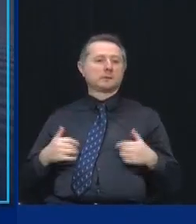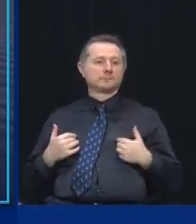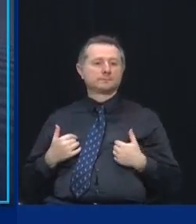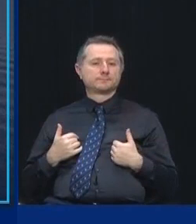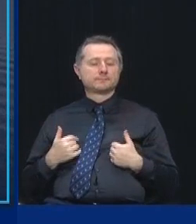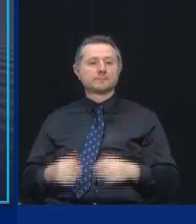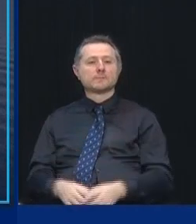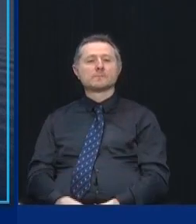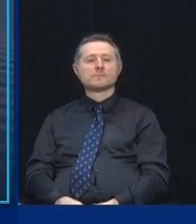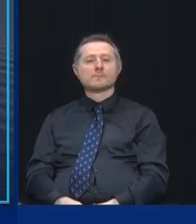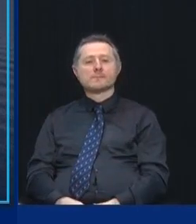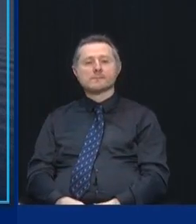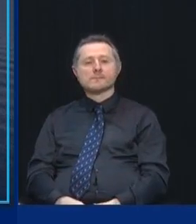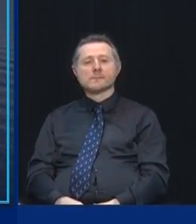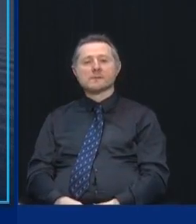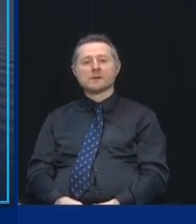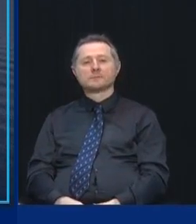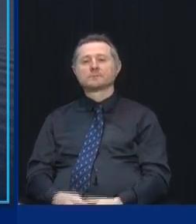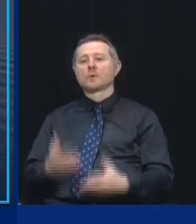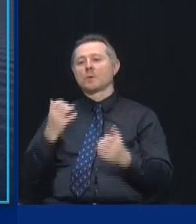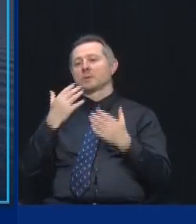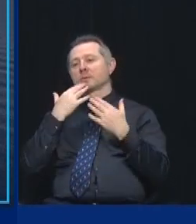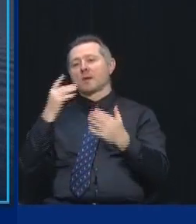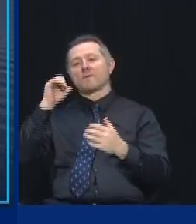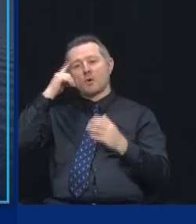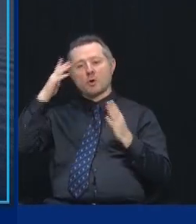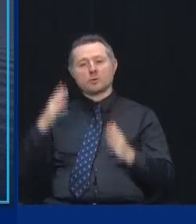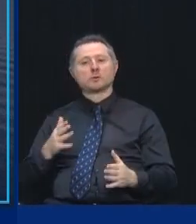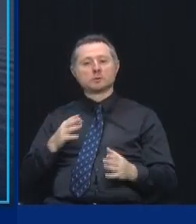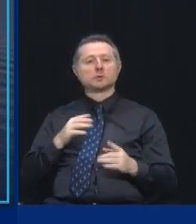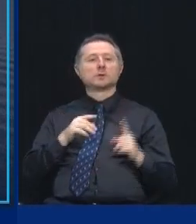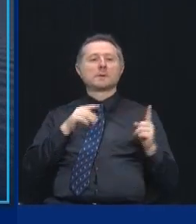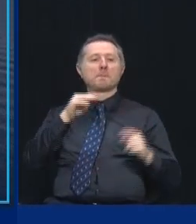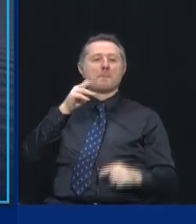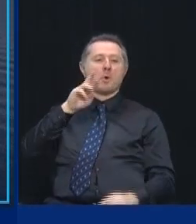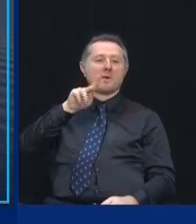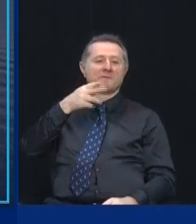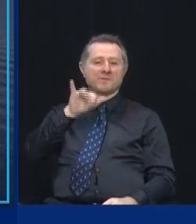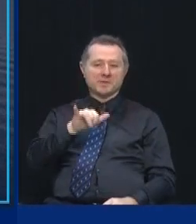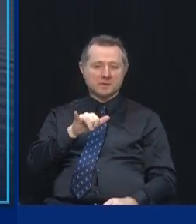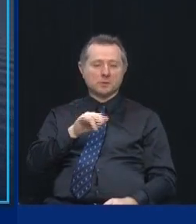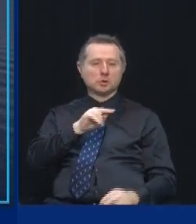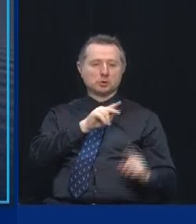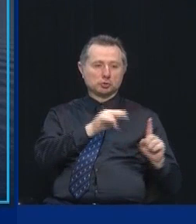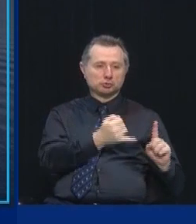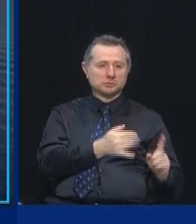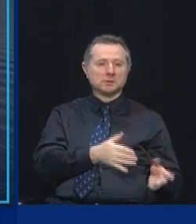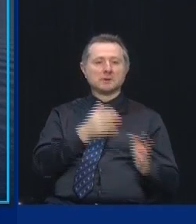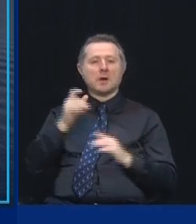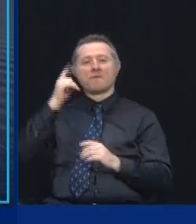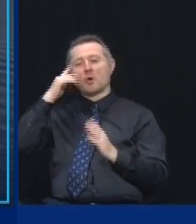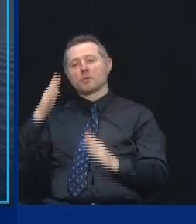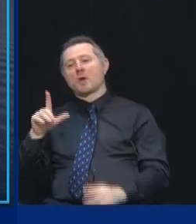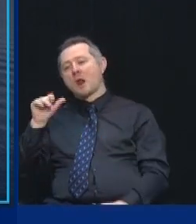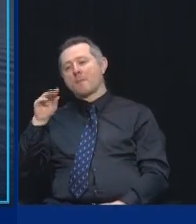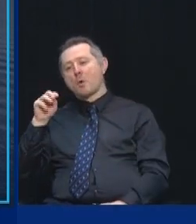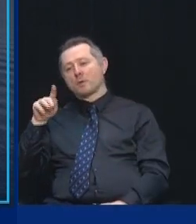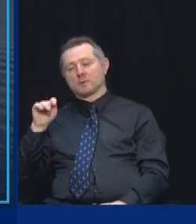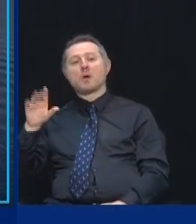AND WE CAN'T GO BACKWARDS ON THE QUALITY OF SERVICE. THAT MUST CONTINUE.